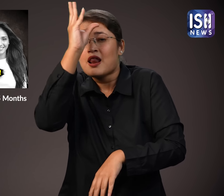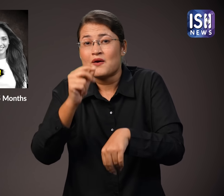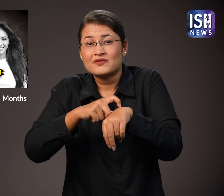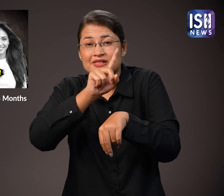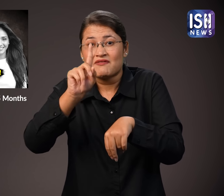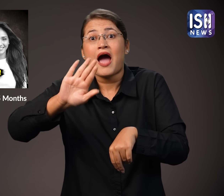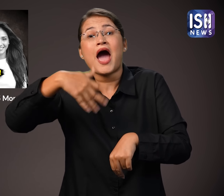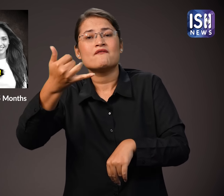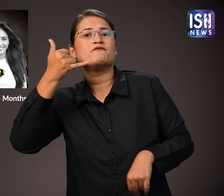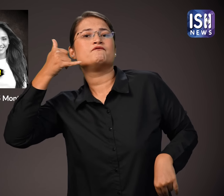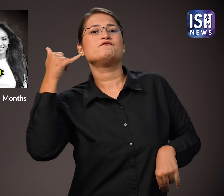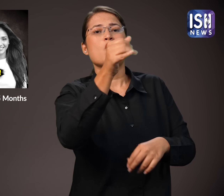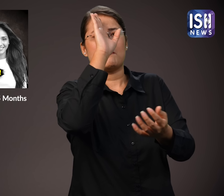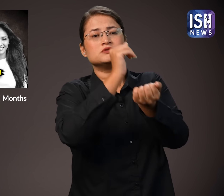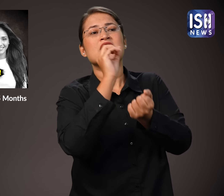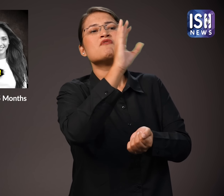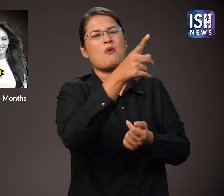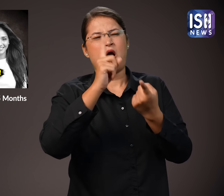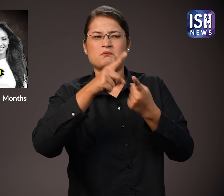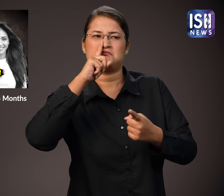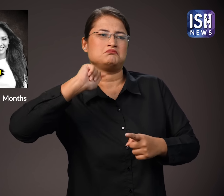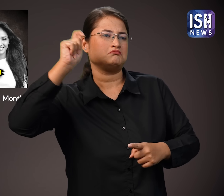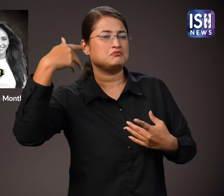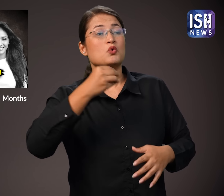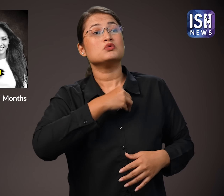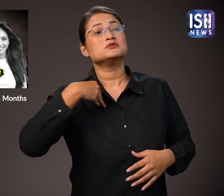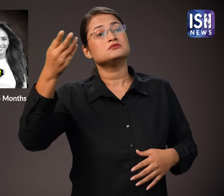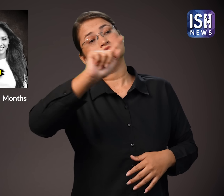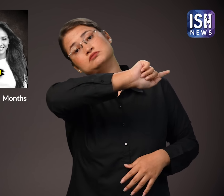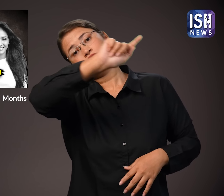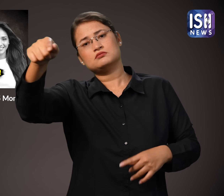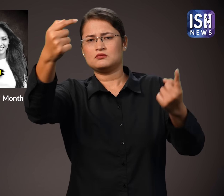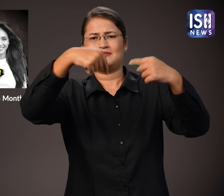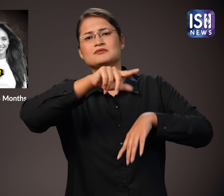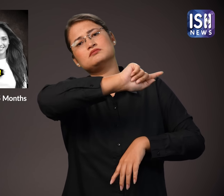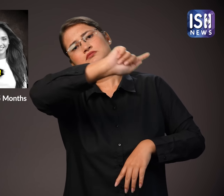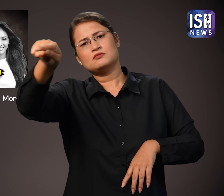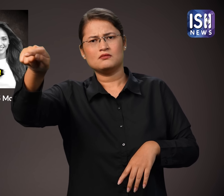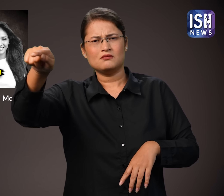Police were informed around 11:00 p.m. asking them to reach the hospital instead of home.